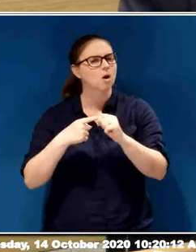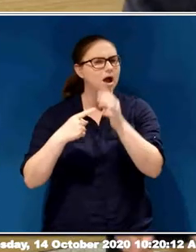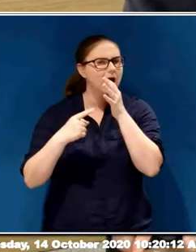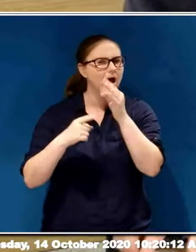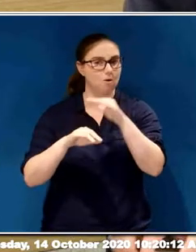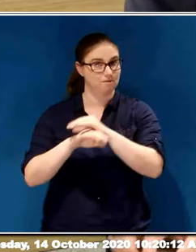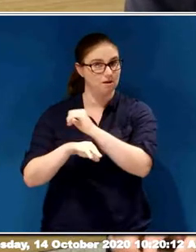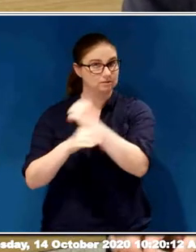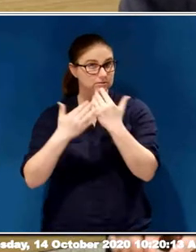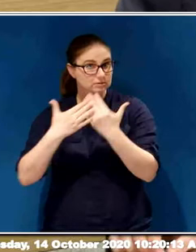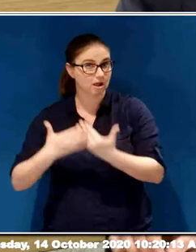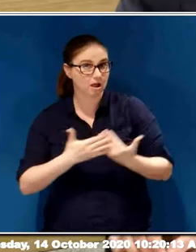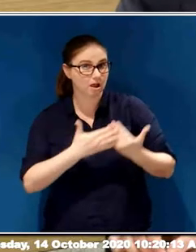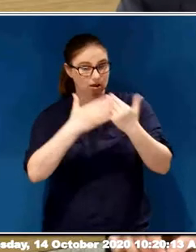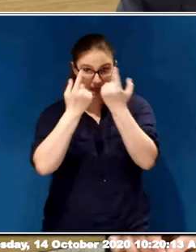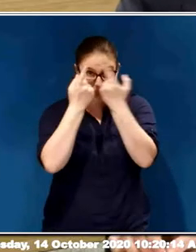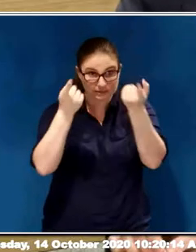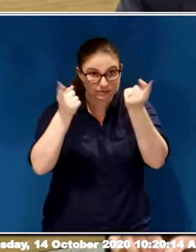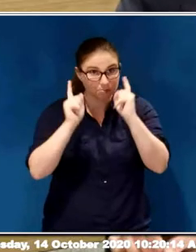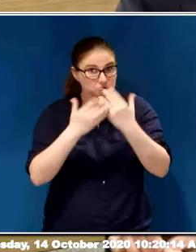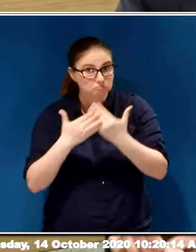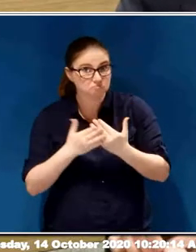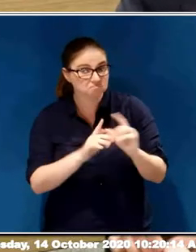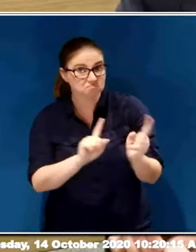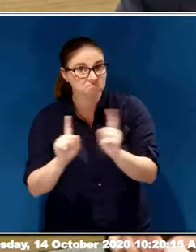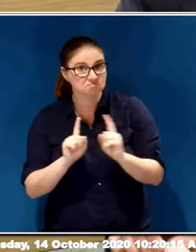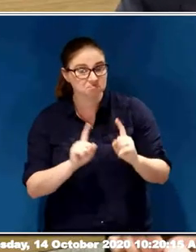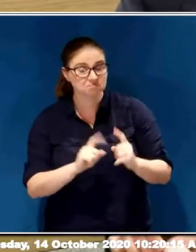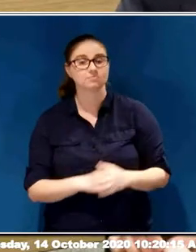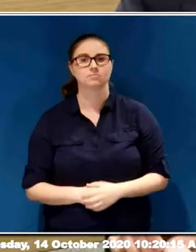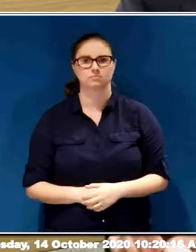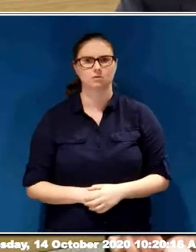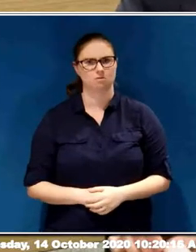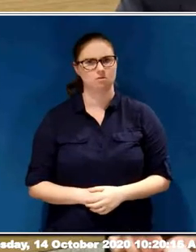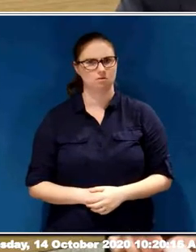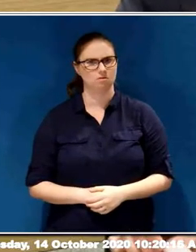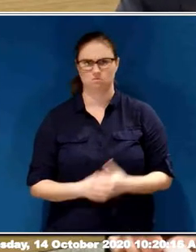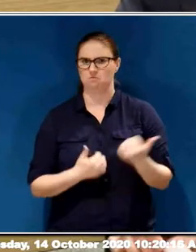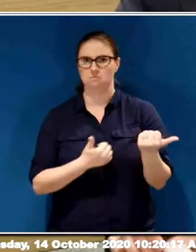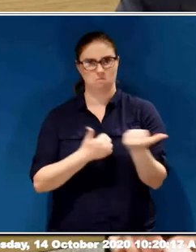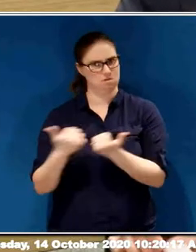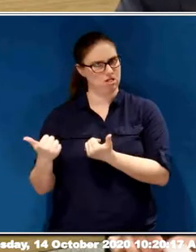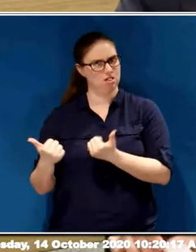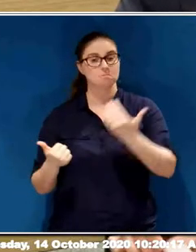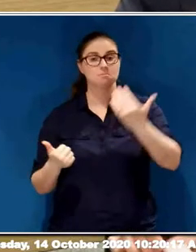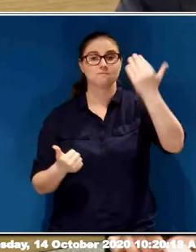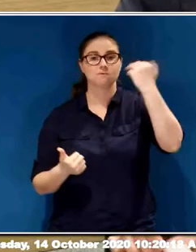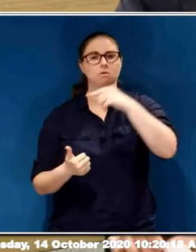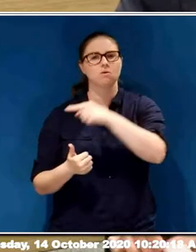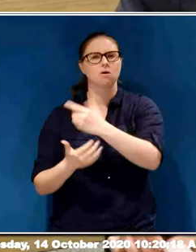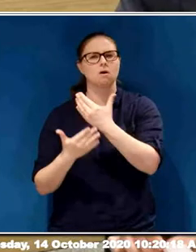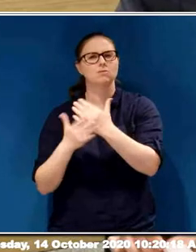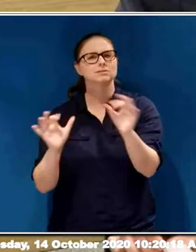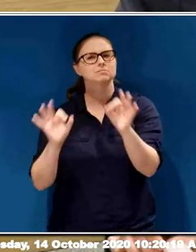He moved from an ICP4 in the previous year to an ICP5 which he received,